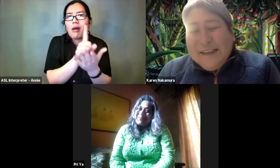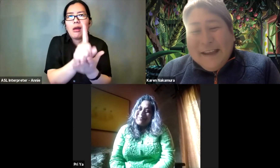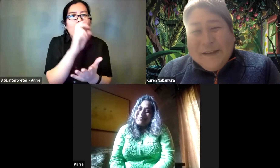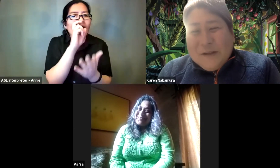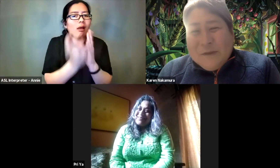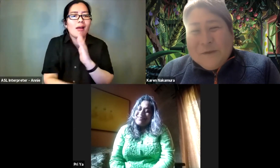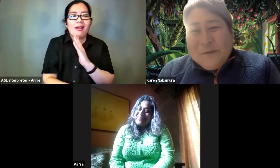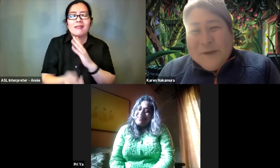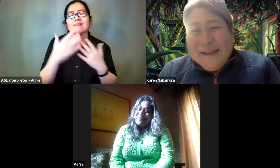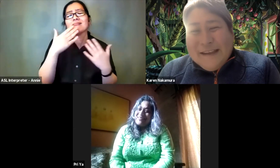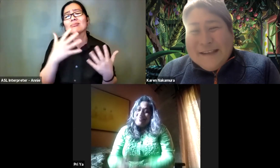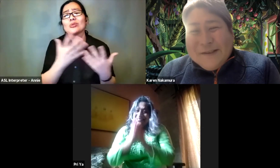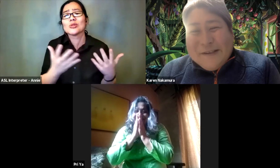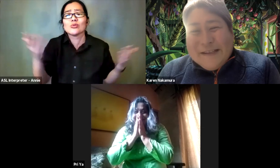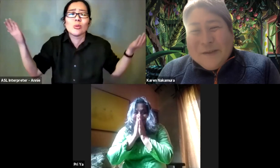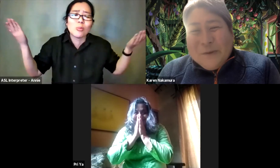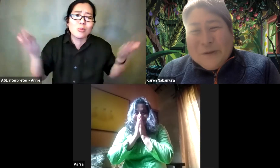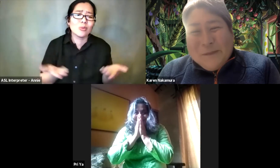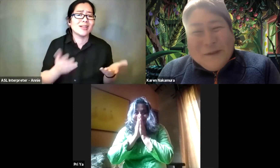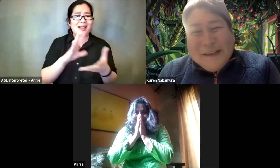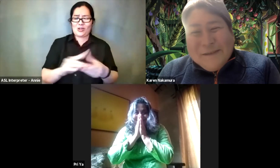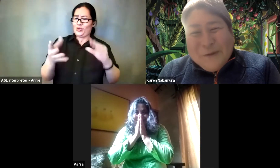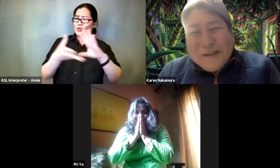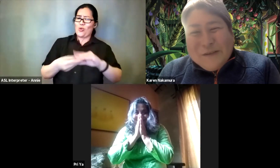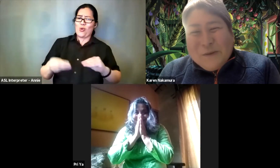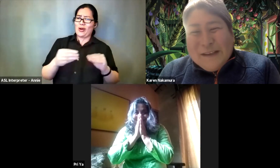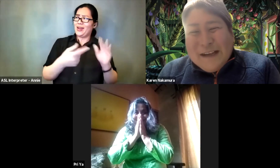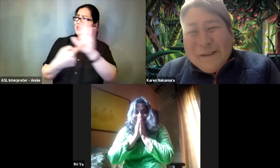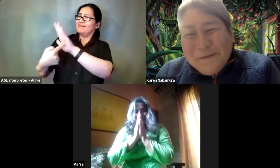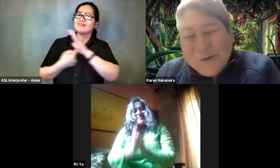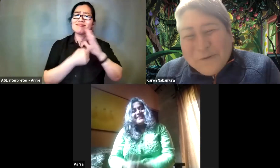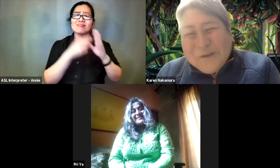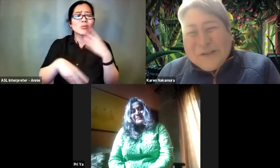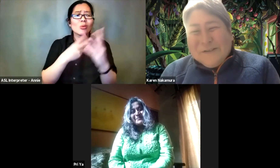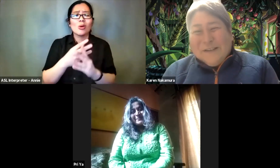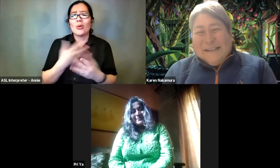thank you so much for bringing these stories into the world I'm looking forward to what that your future stories.